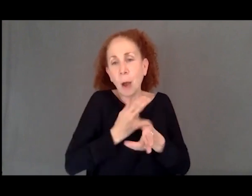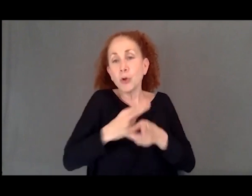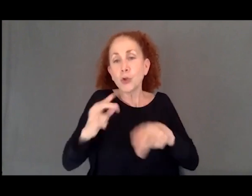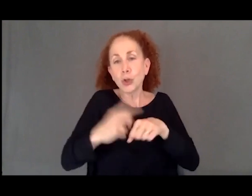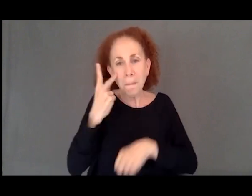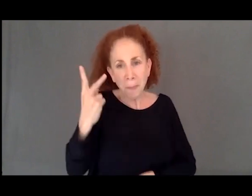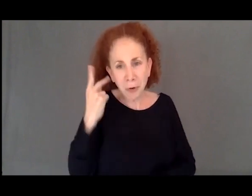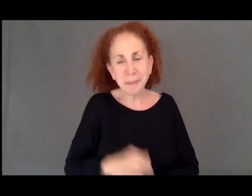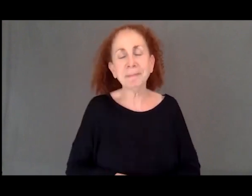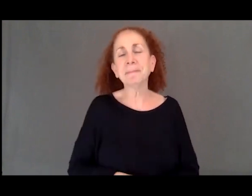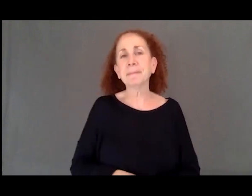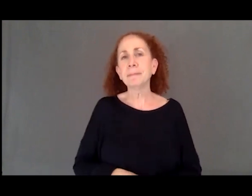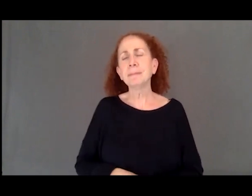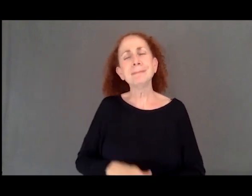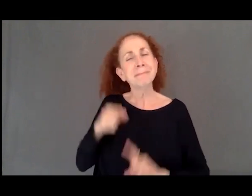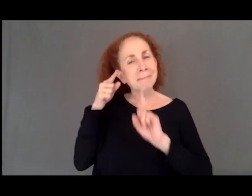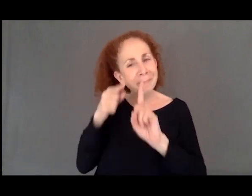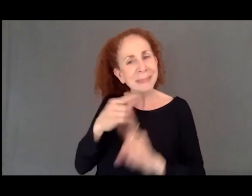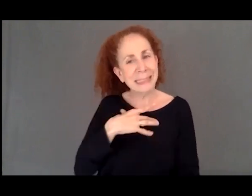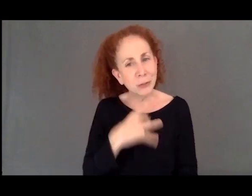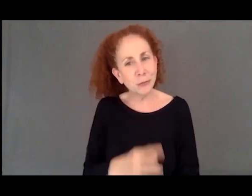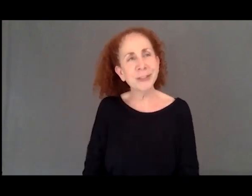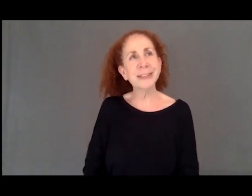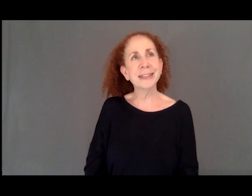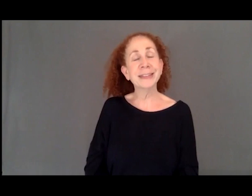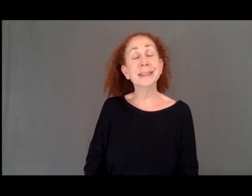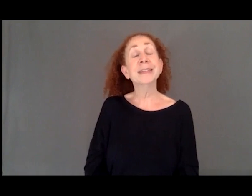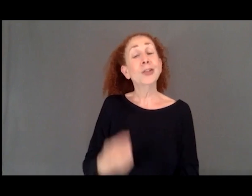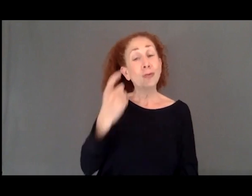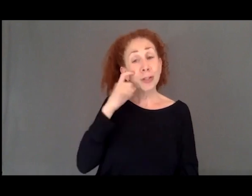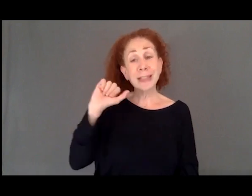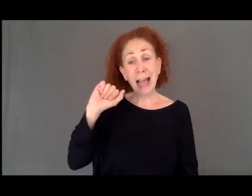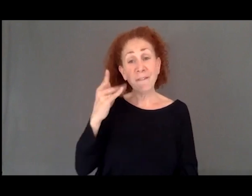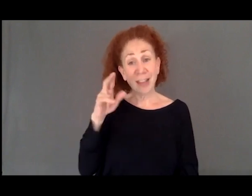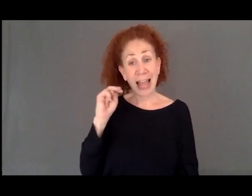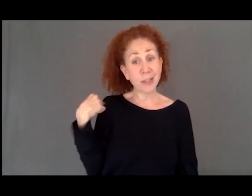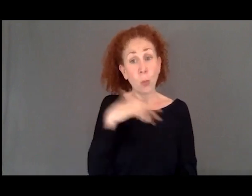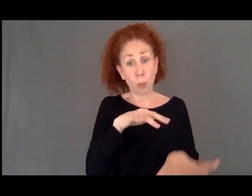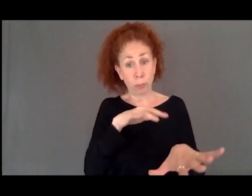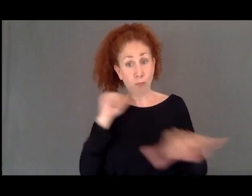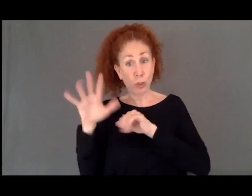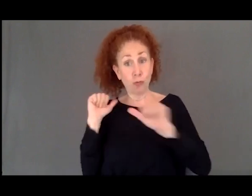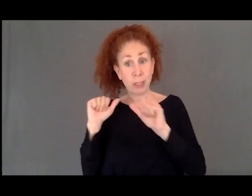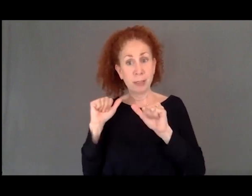we're especially interested in our recent retreat from Afghanistan. So much of that coverage, the reporters are saying,